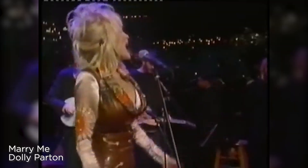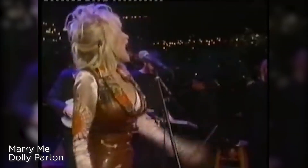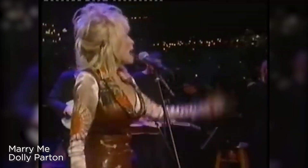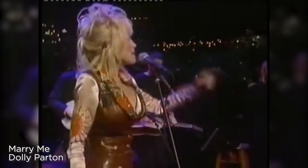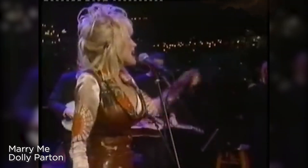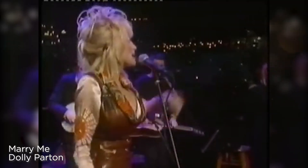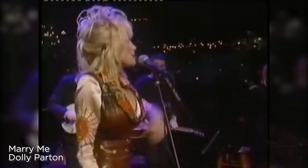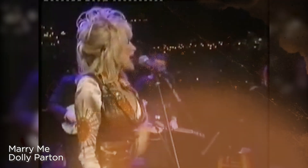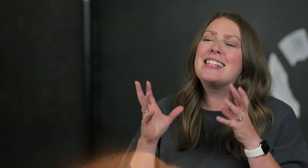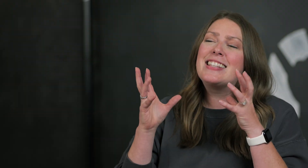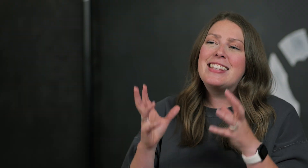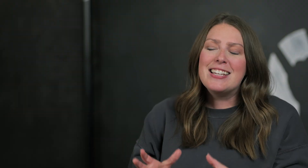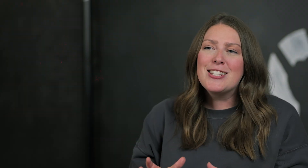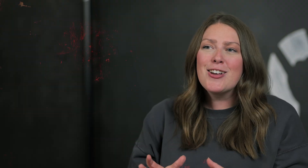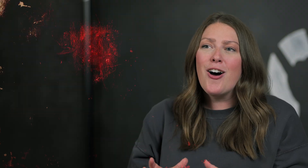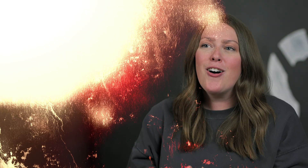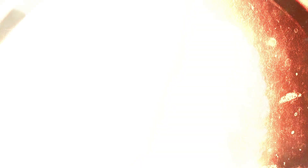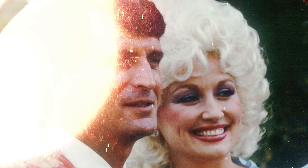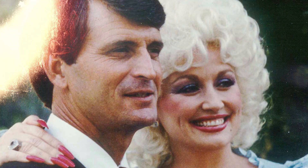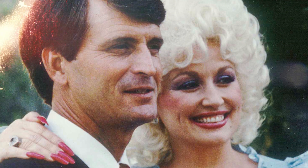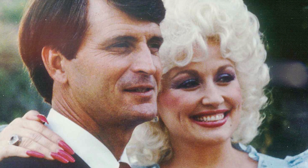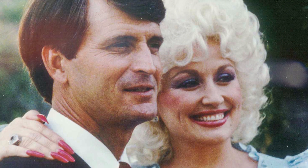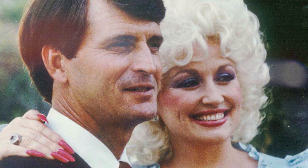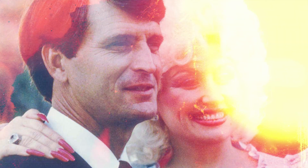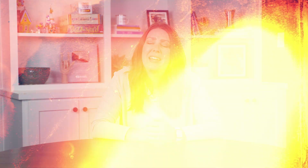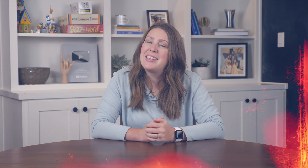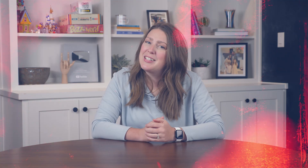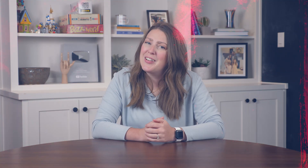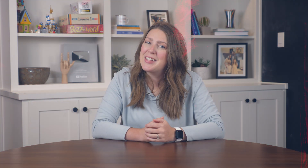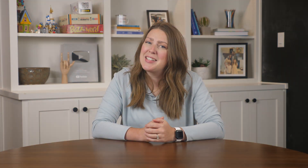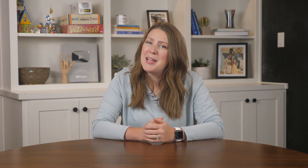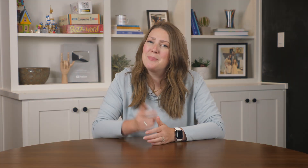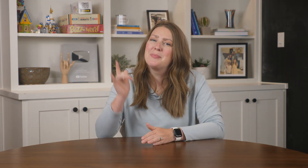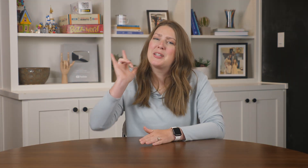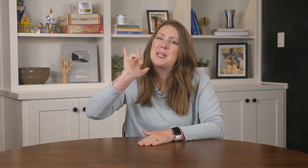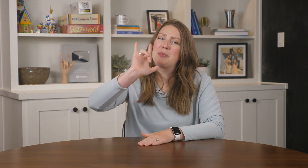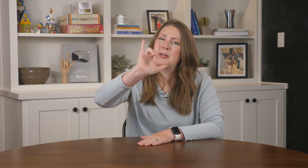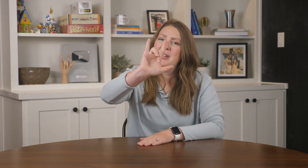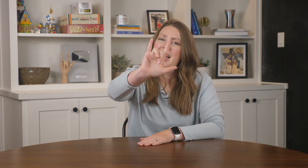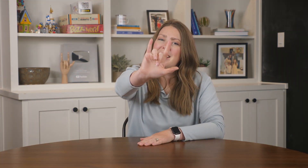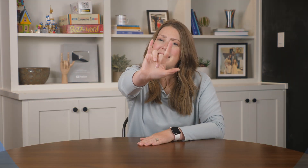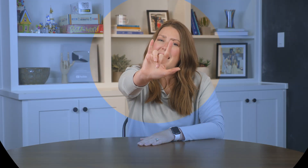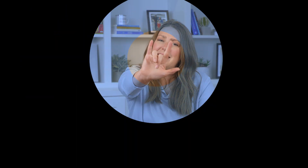to learn more about it. Click the link in the description. And until next time keep learning how to sign.